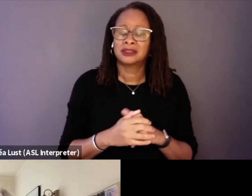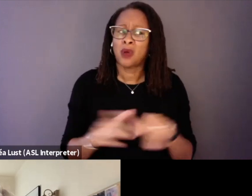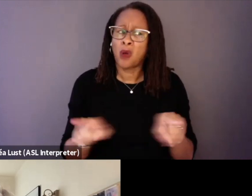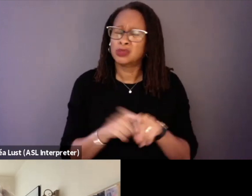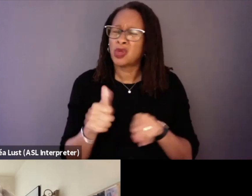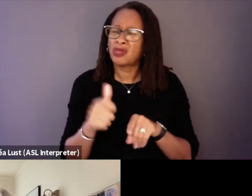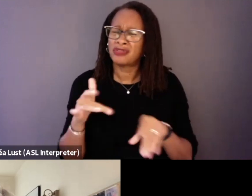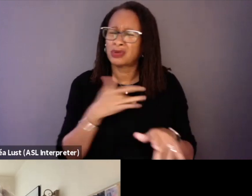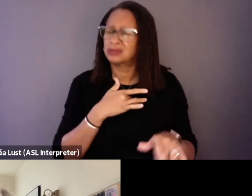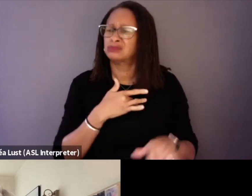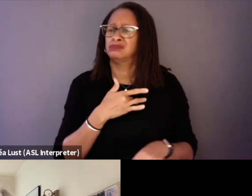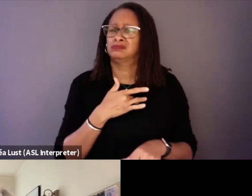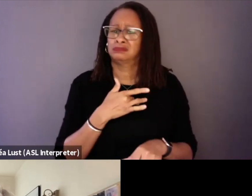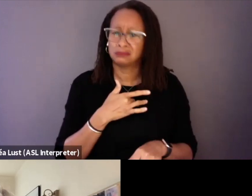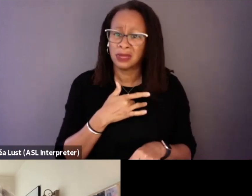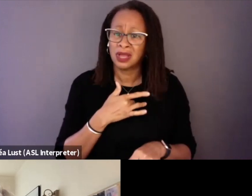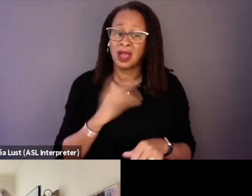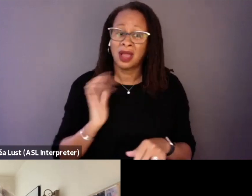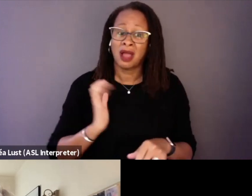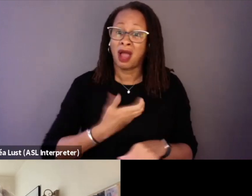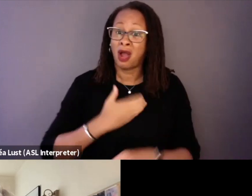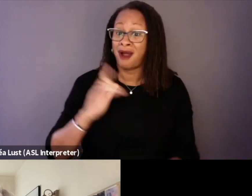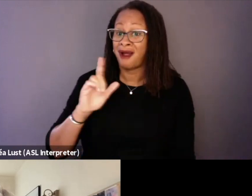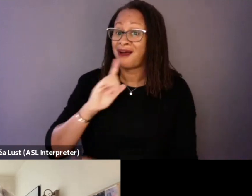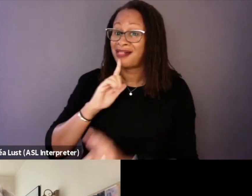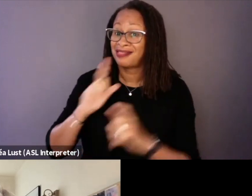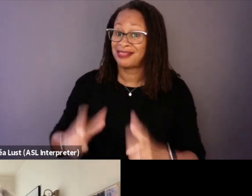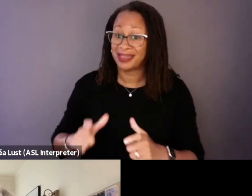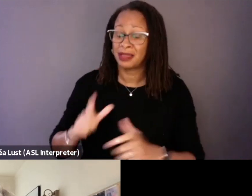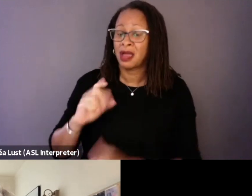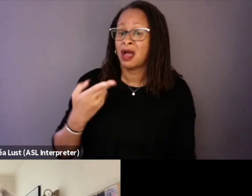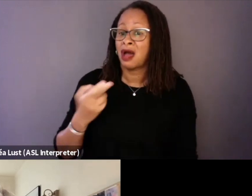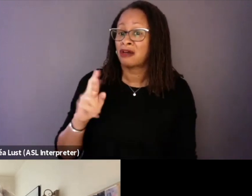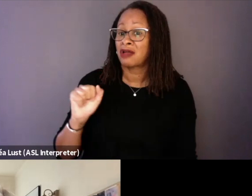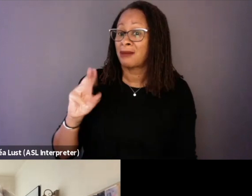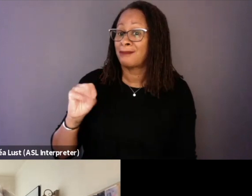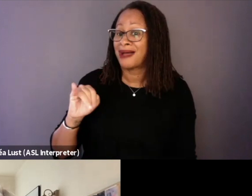the fact that our lake, lake, where we grew up,